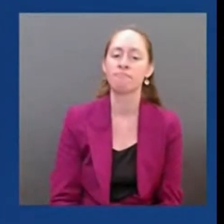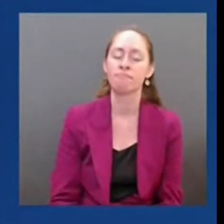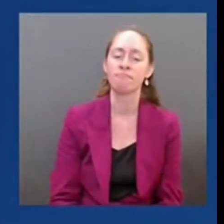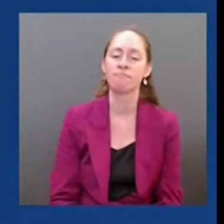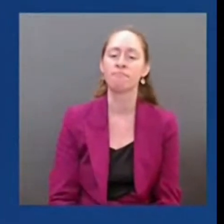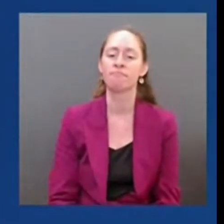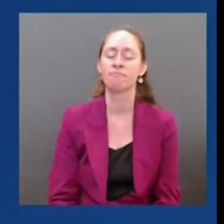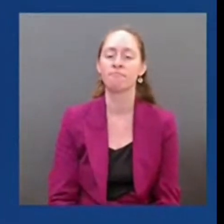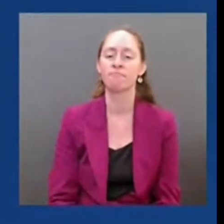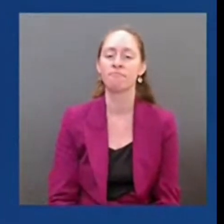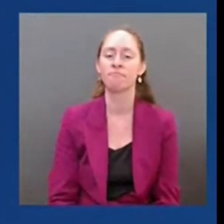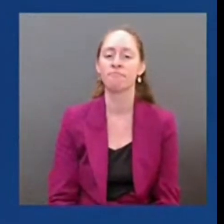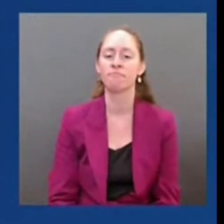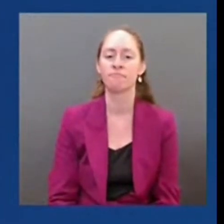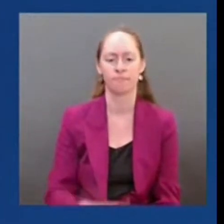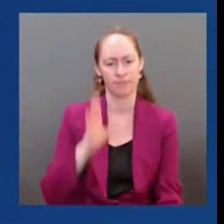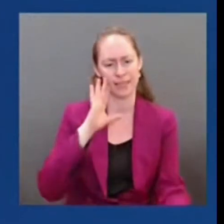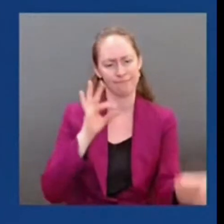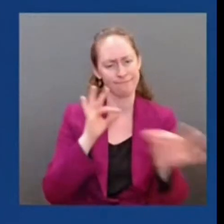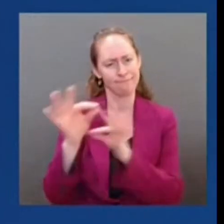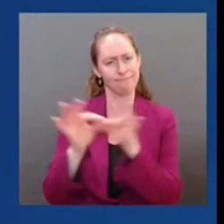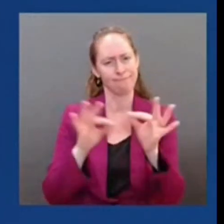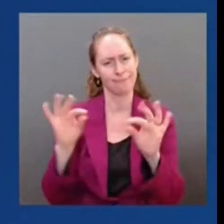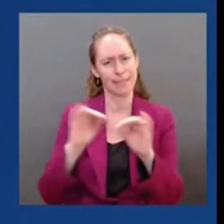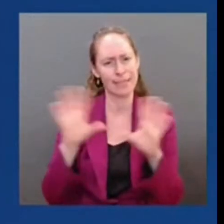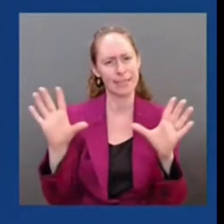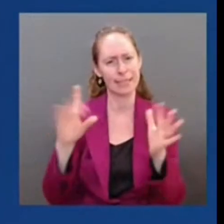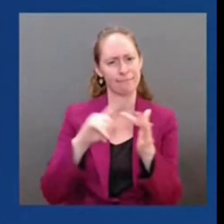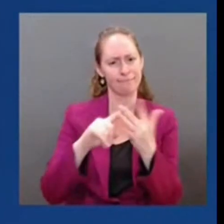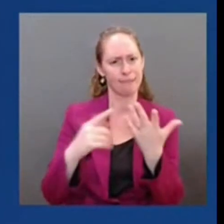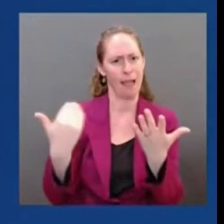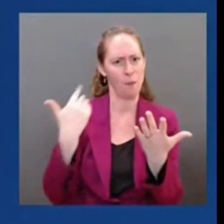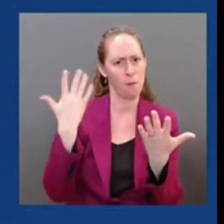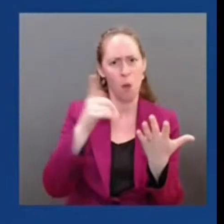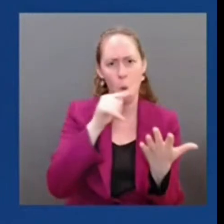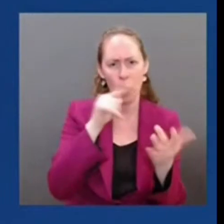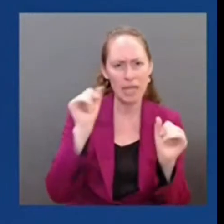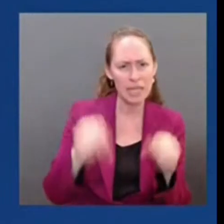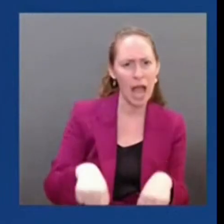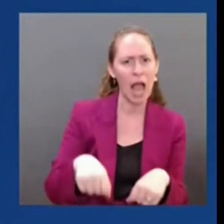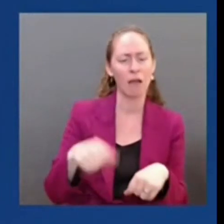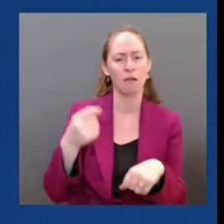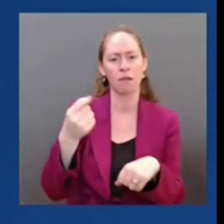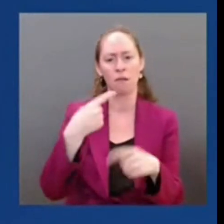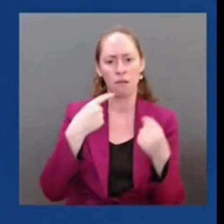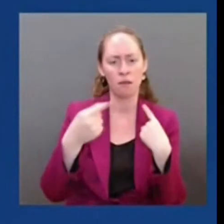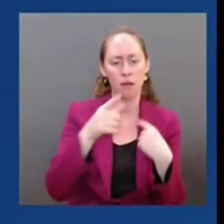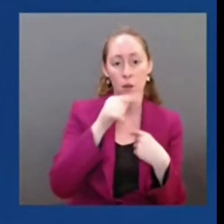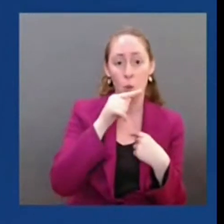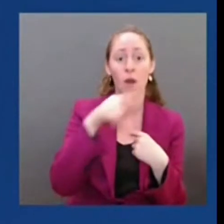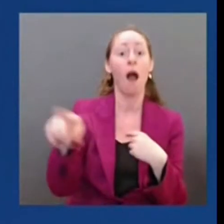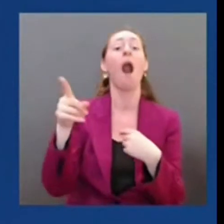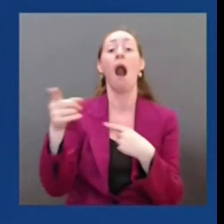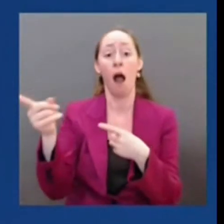SO, IT'S JUST ABOUT MESSAGING AND CLARITY AND MAKING SURE PEOPLE UNDERSTAND WHO'S